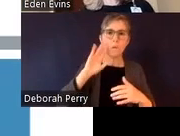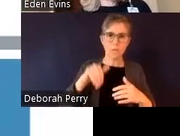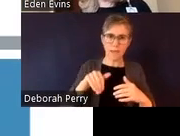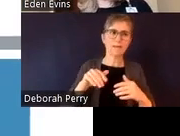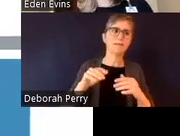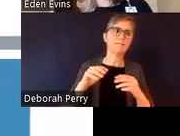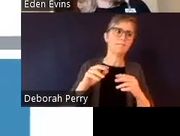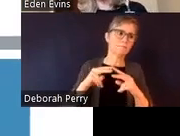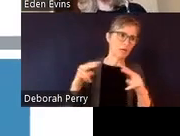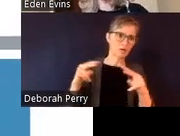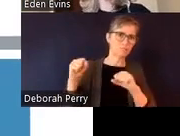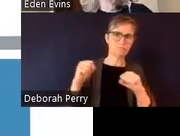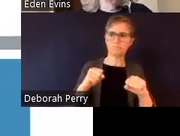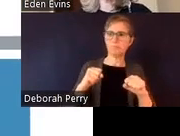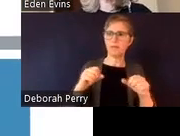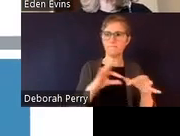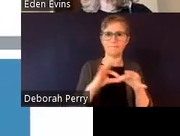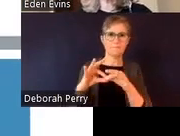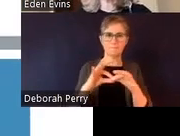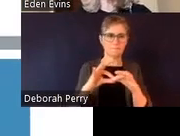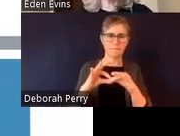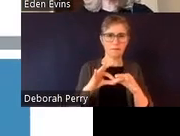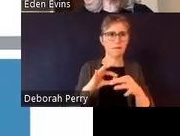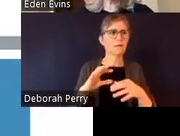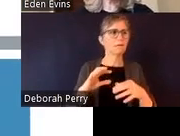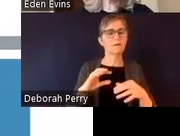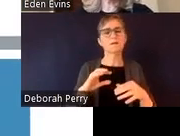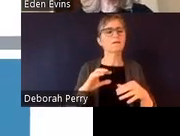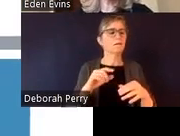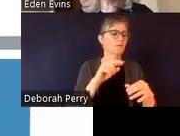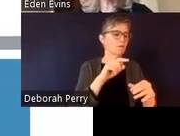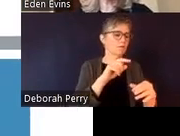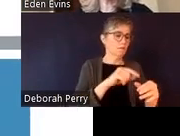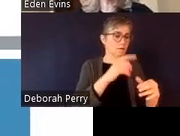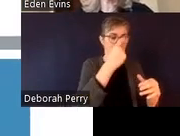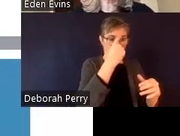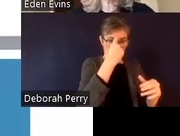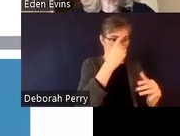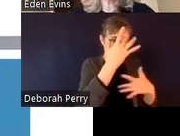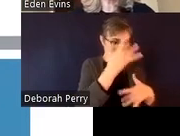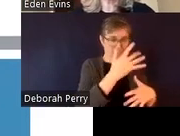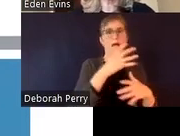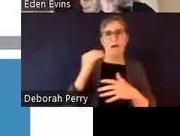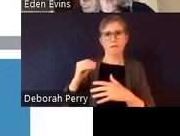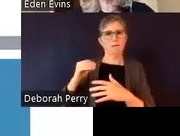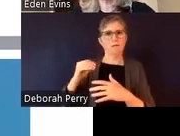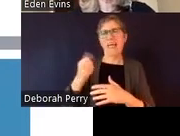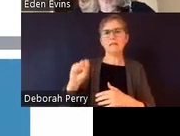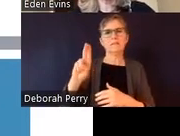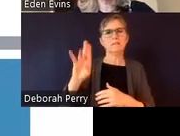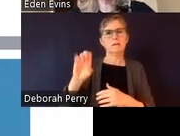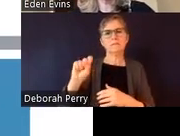comorbidity or co-occurring substance use disorder and here with a major impact even on lifespan